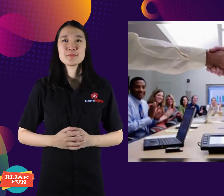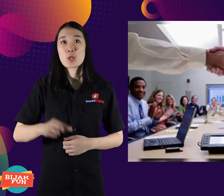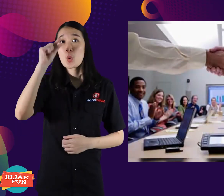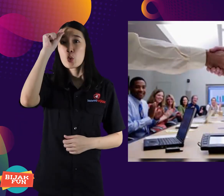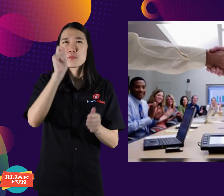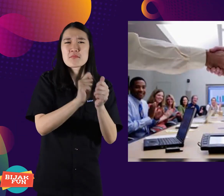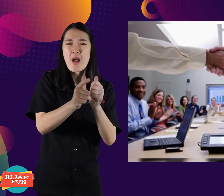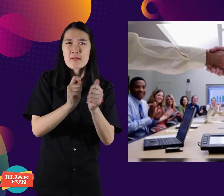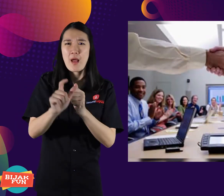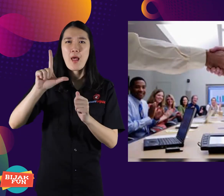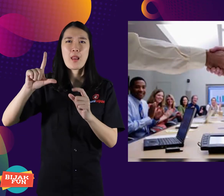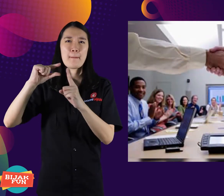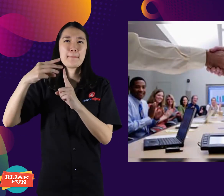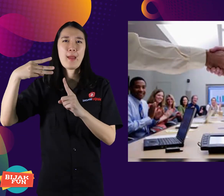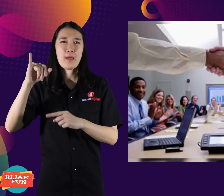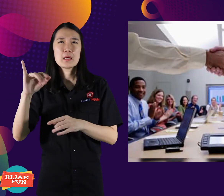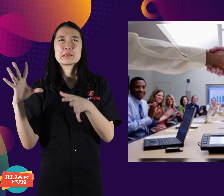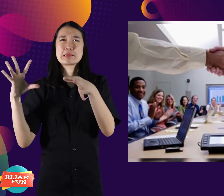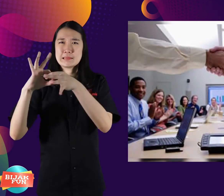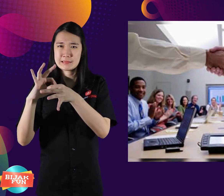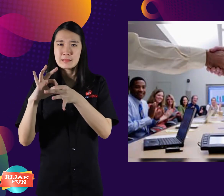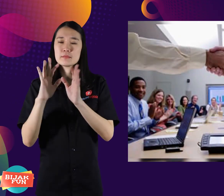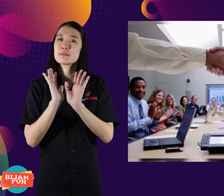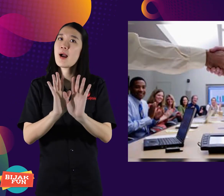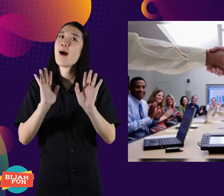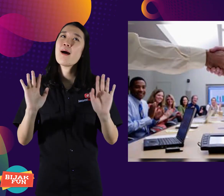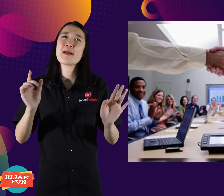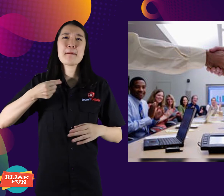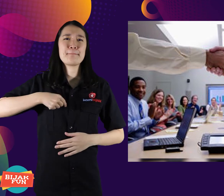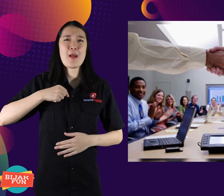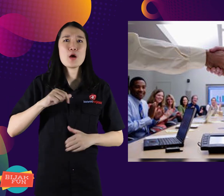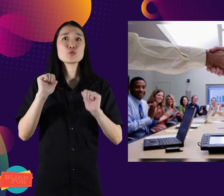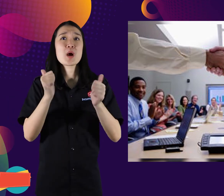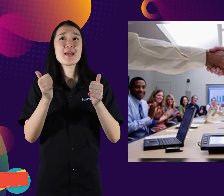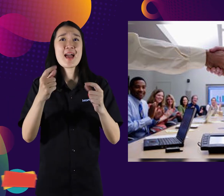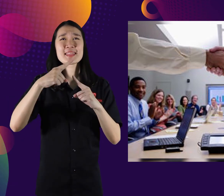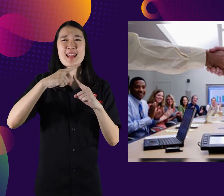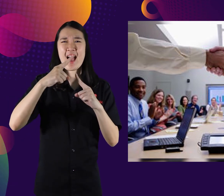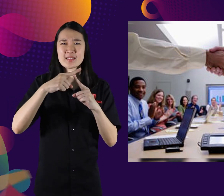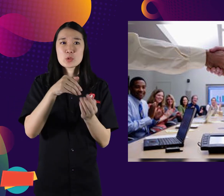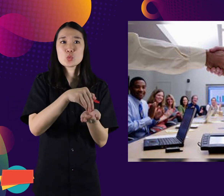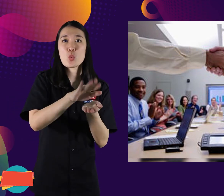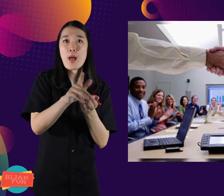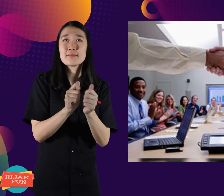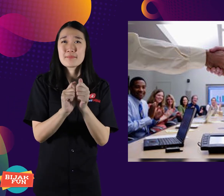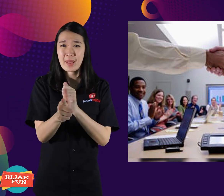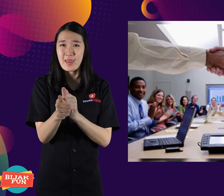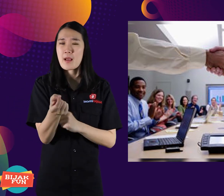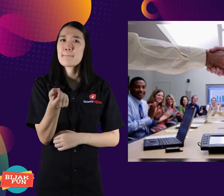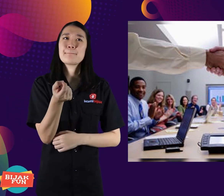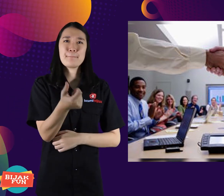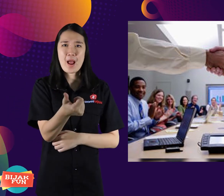For fees, LPEI collaborates with many banks to make buying and selling transactions easy.